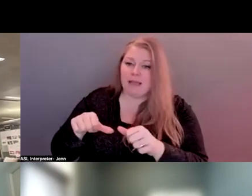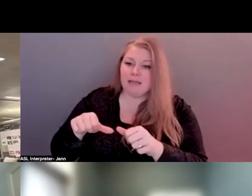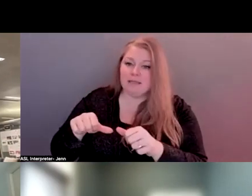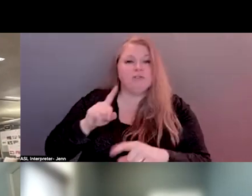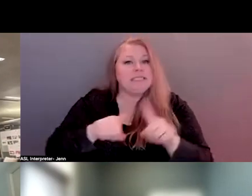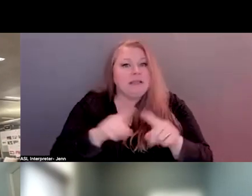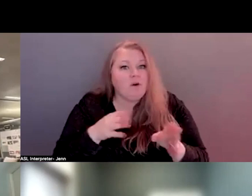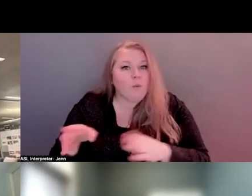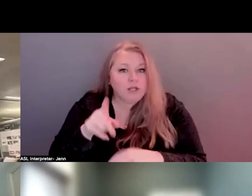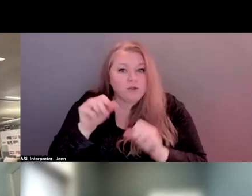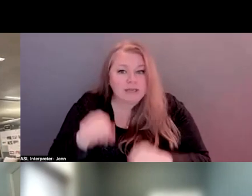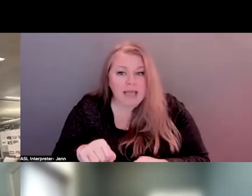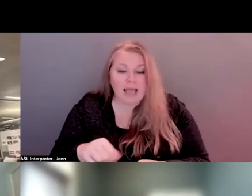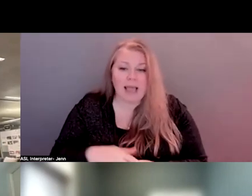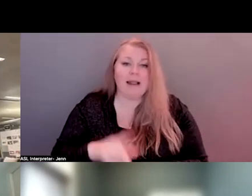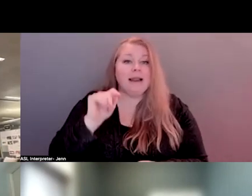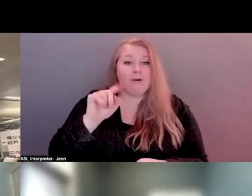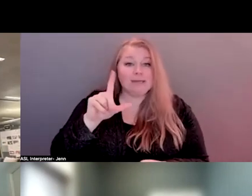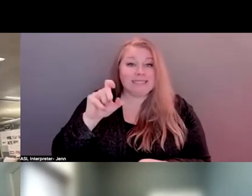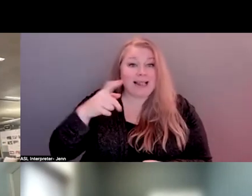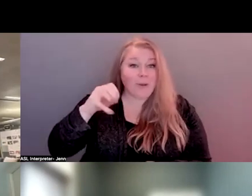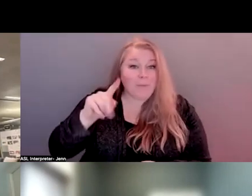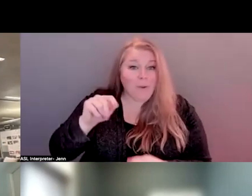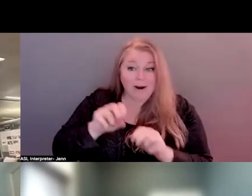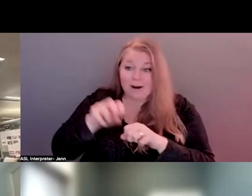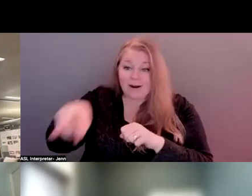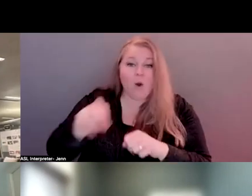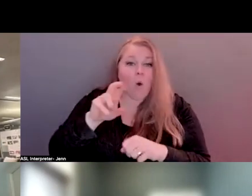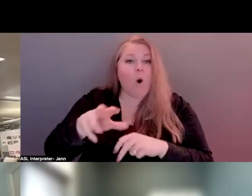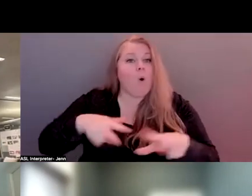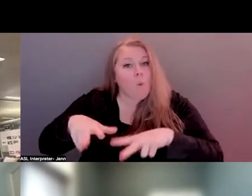can do that. For example, you can teleport there or you can walk there to pick up things or